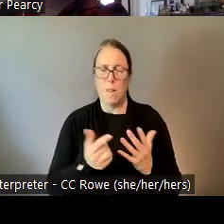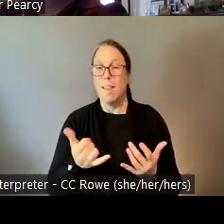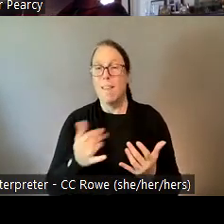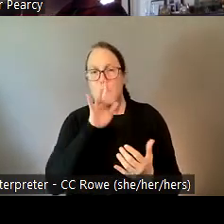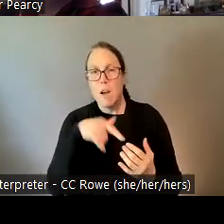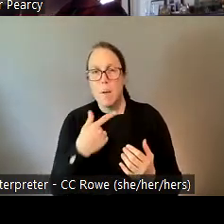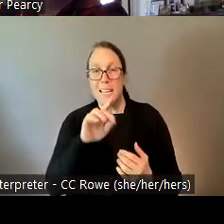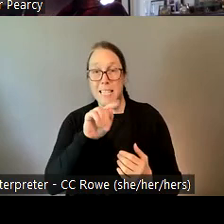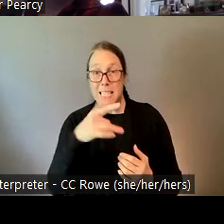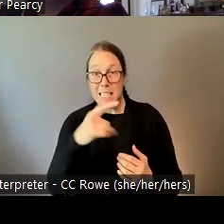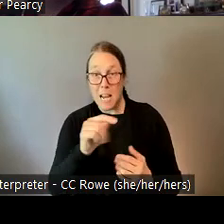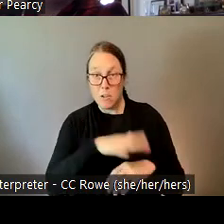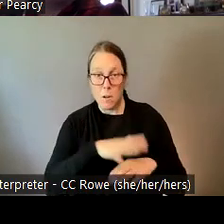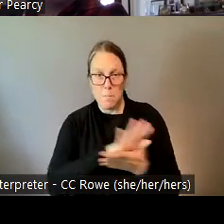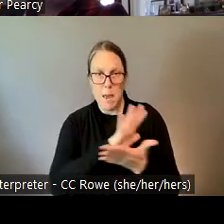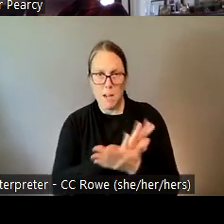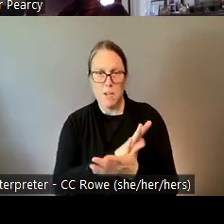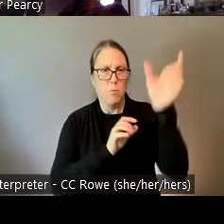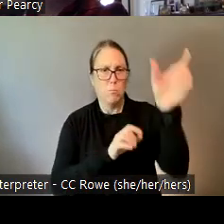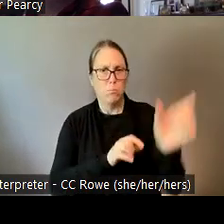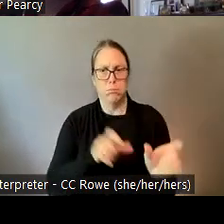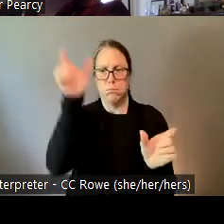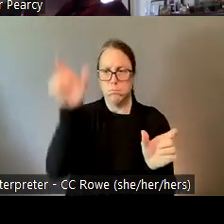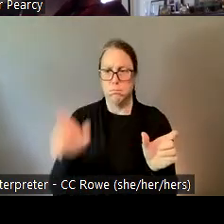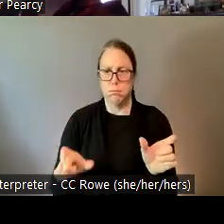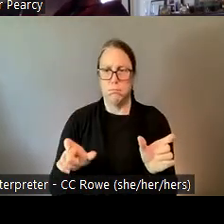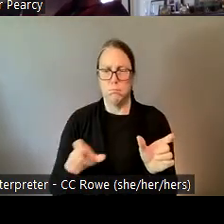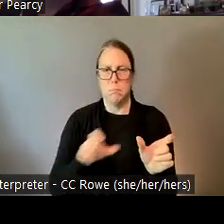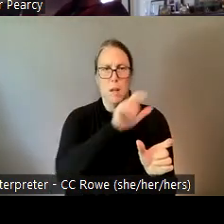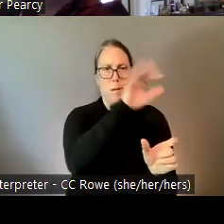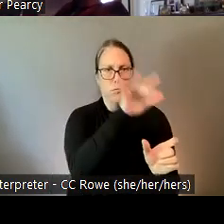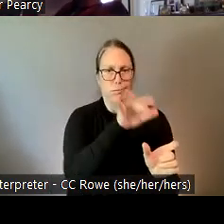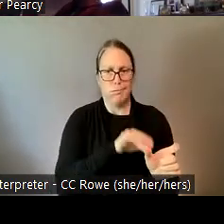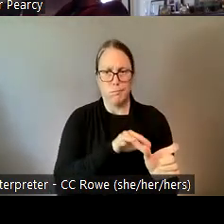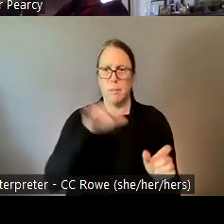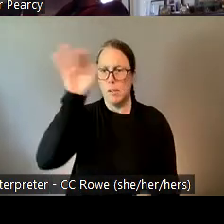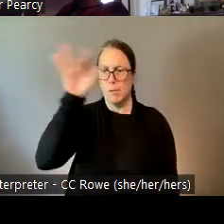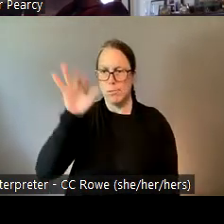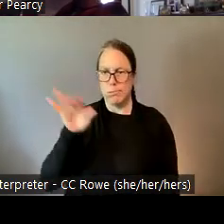that's arranged in two columns. The sighted reader would immediately comprehend